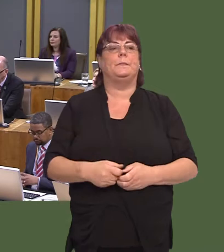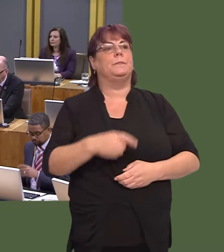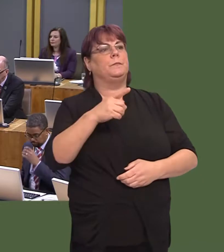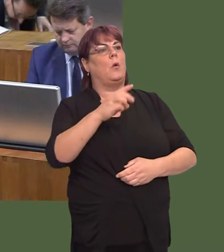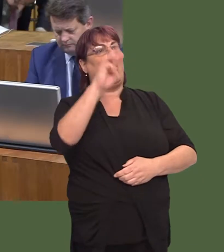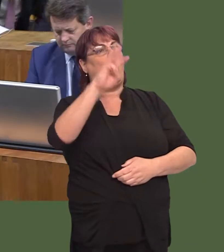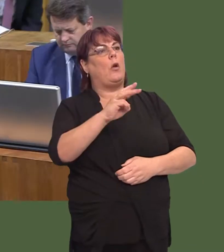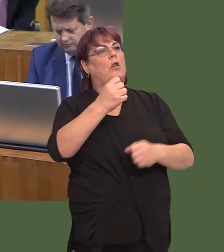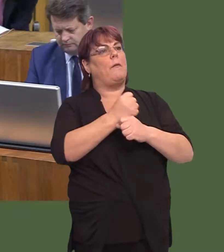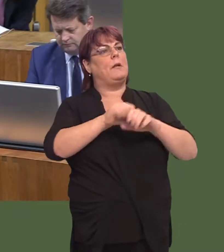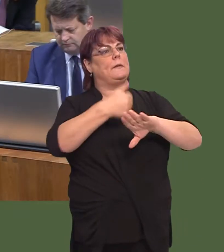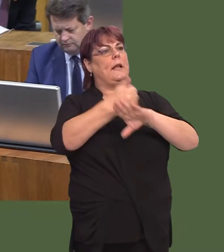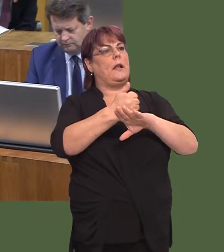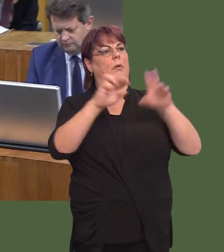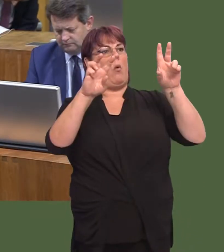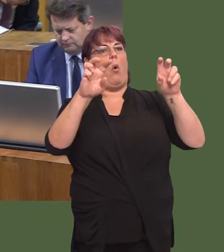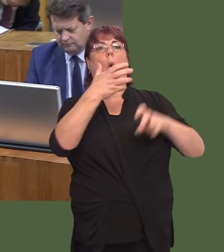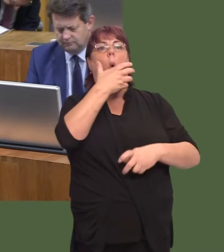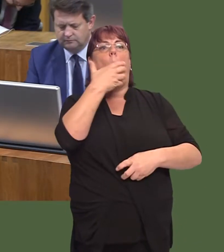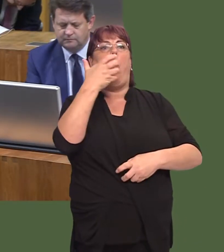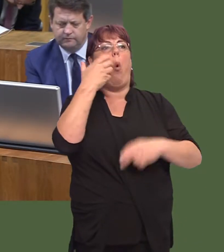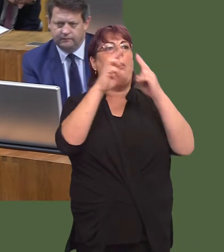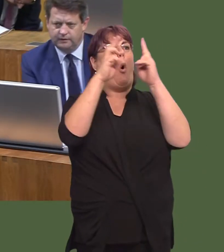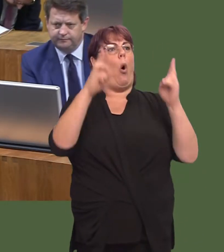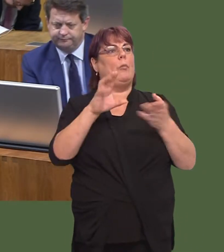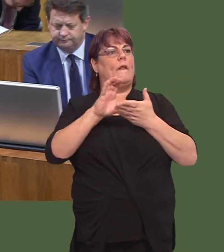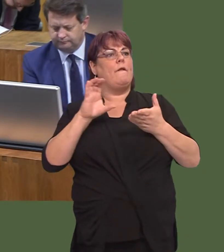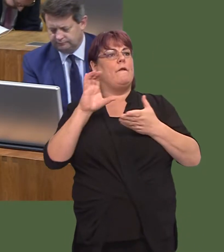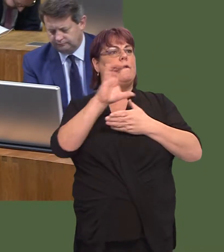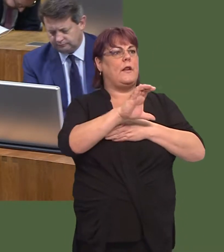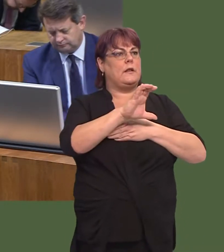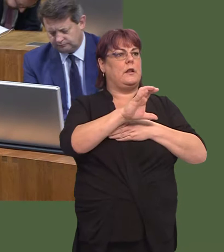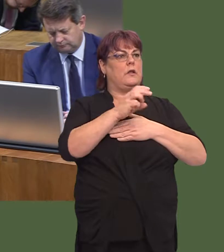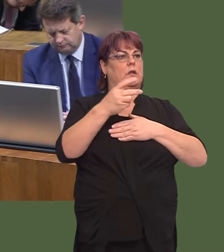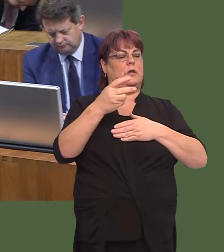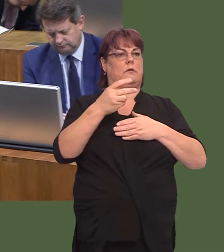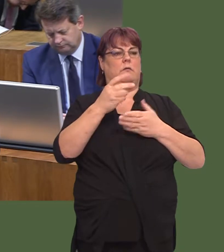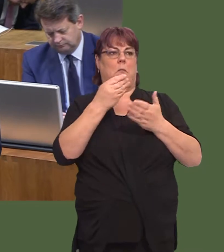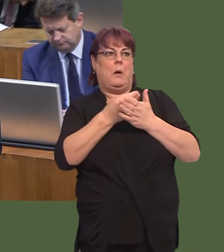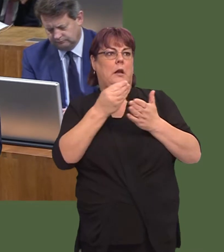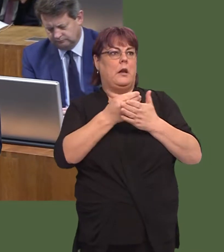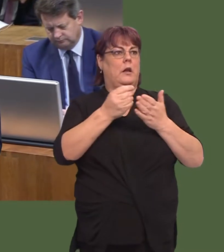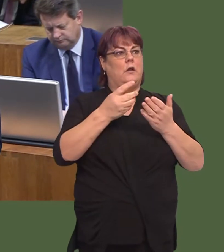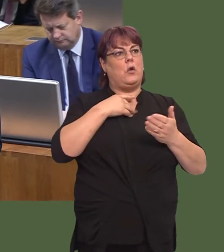Since 2011, we have invested over £240 million to improve the energy efficiency of over 45,000 homes.